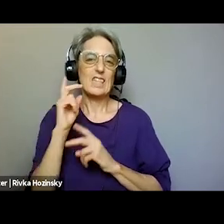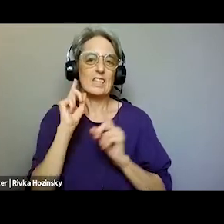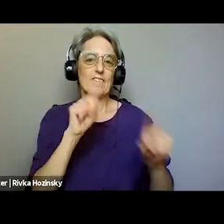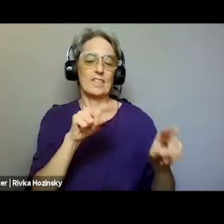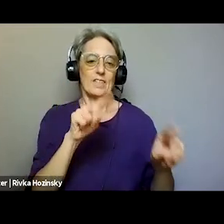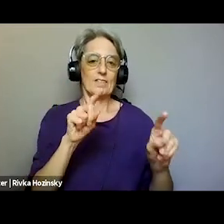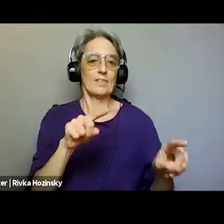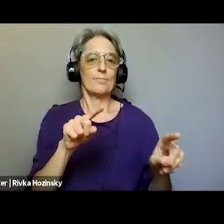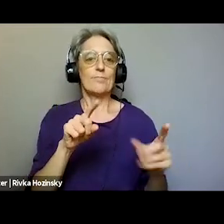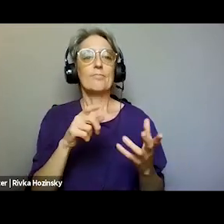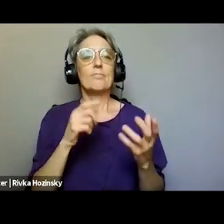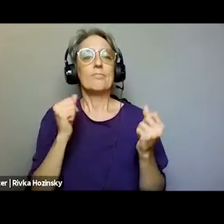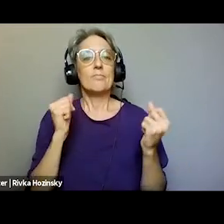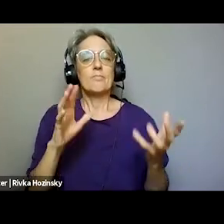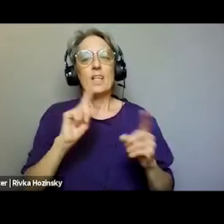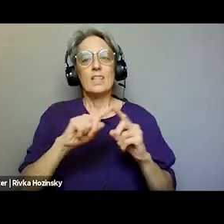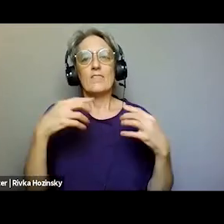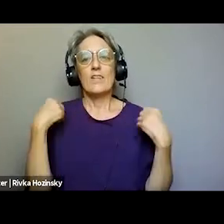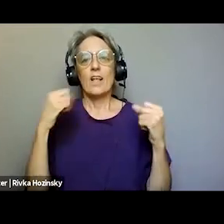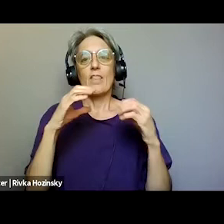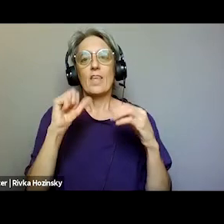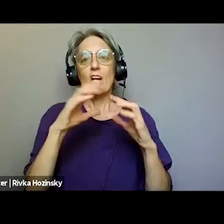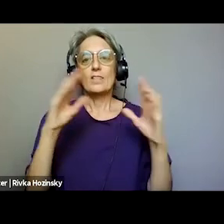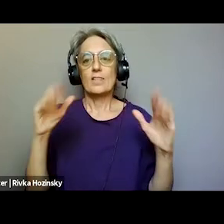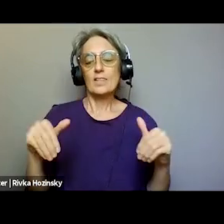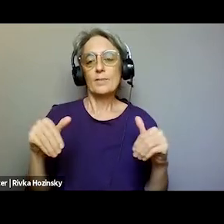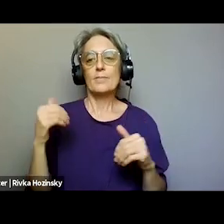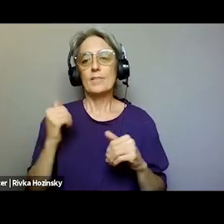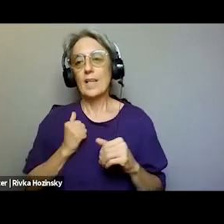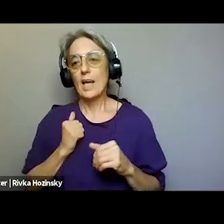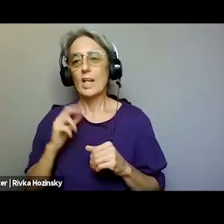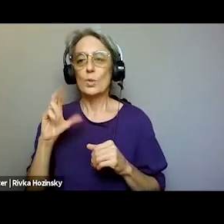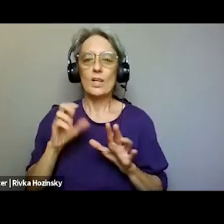health care systems including Canada the United States and elsewhere that suggests that people